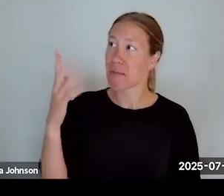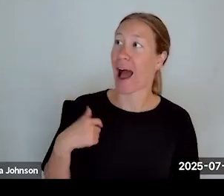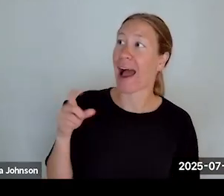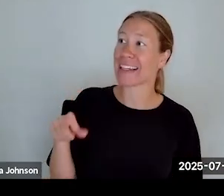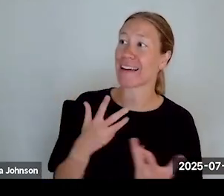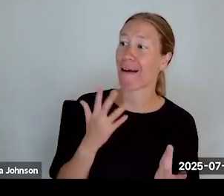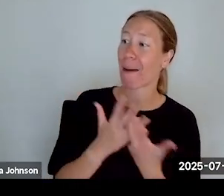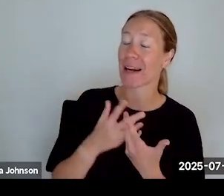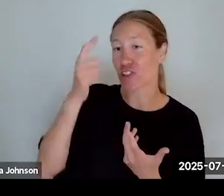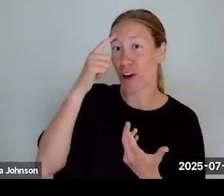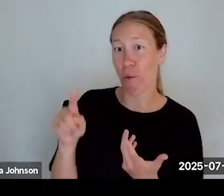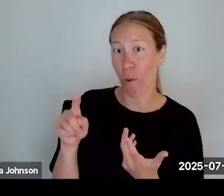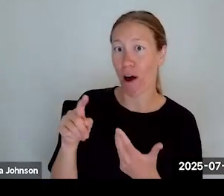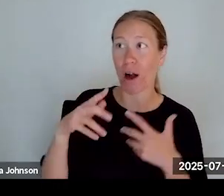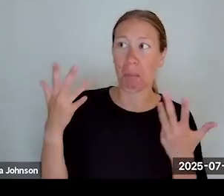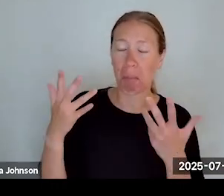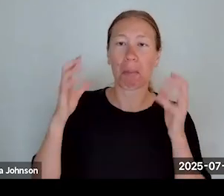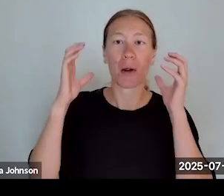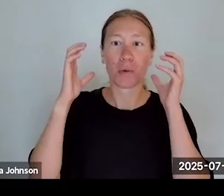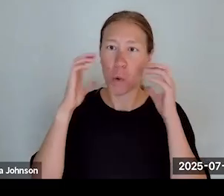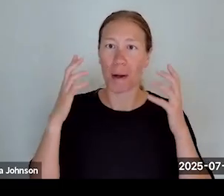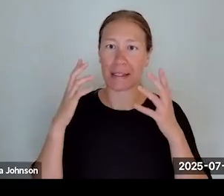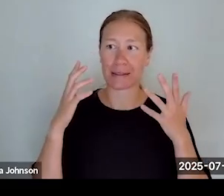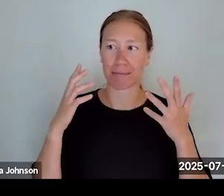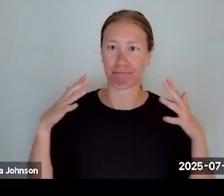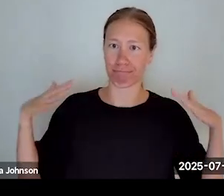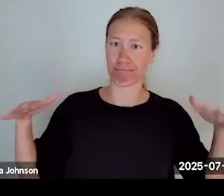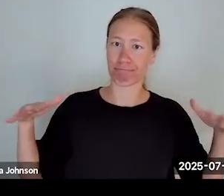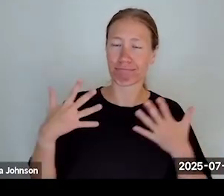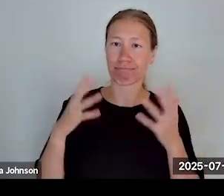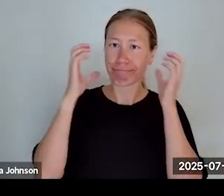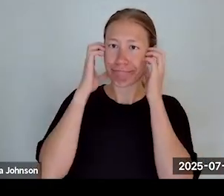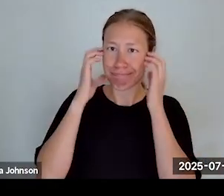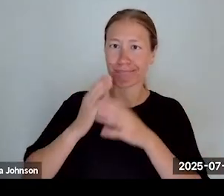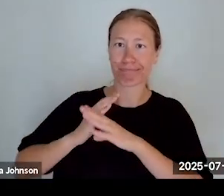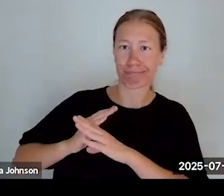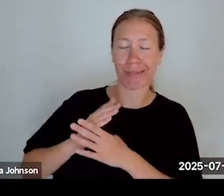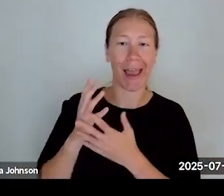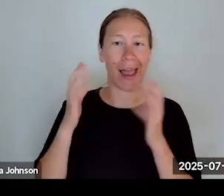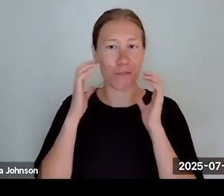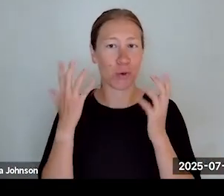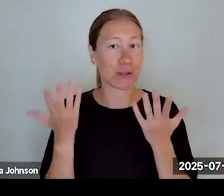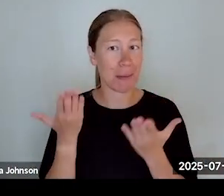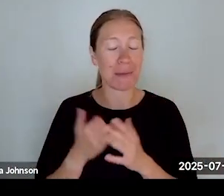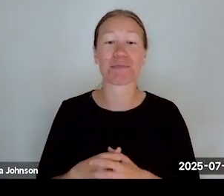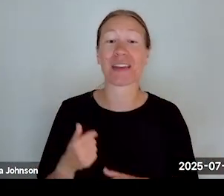for noise canceling headphones." "I need help with focus and concentration while working,"